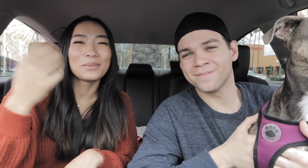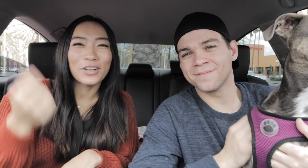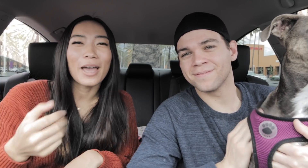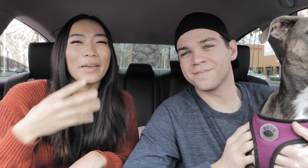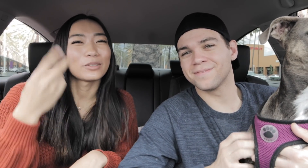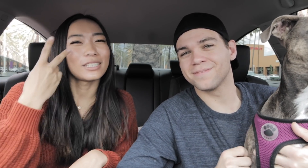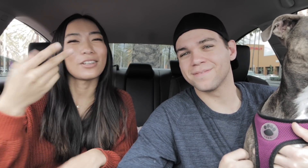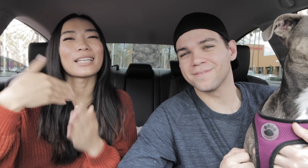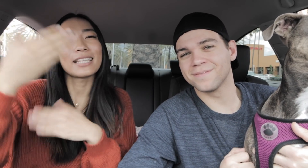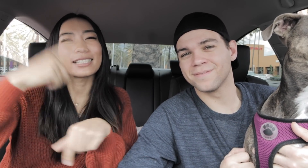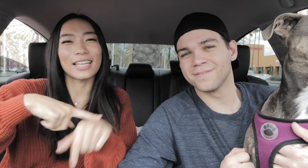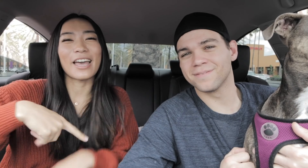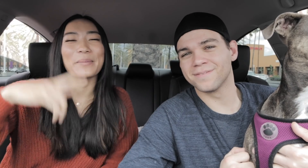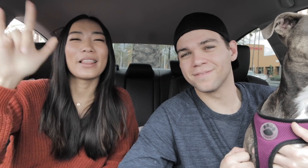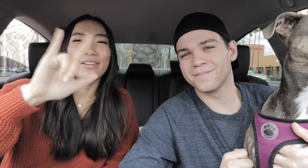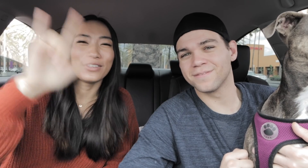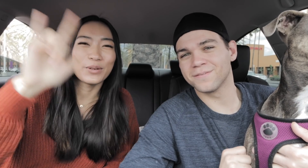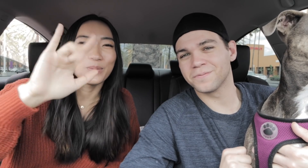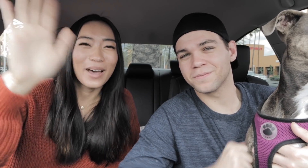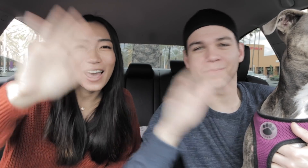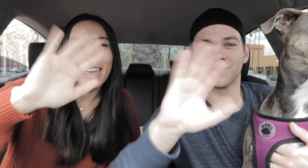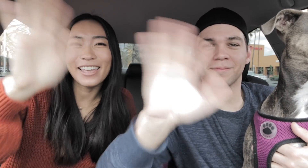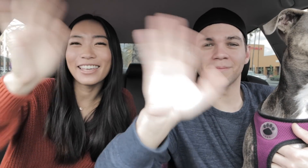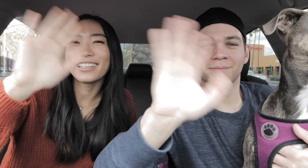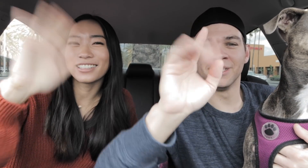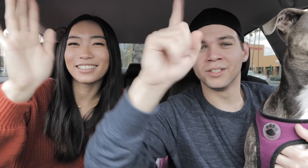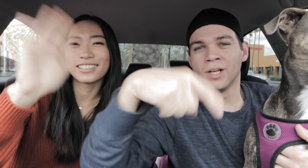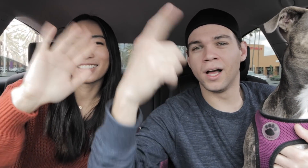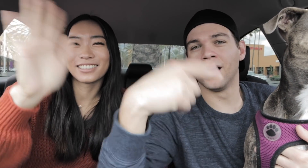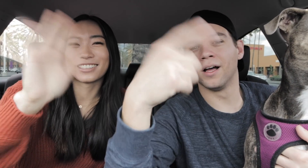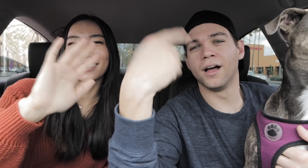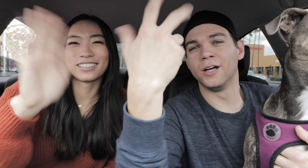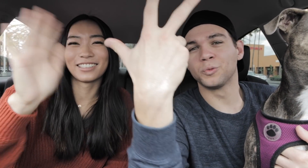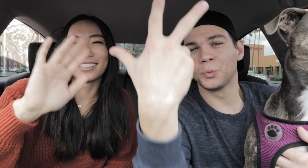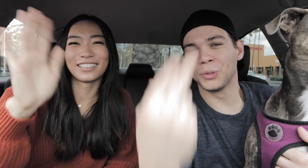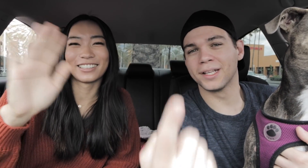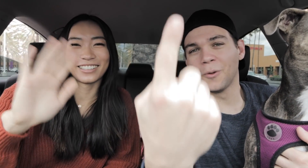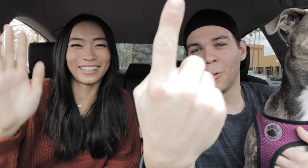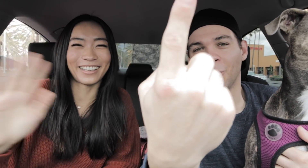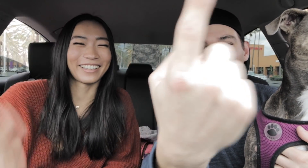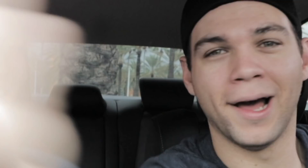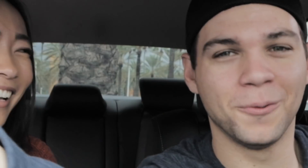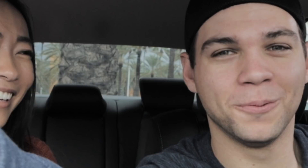don't remember don't forget to subscribe, and we'll see you guys next time. love you. Bye Sign Trio OUT Your deserve to go to the dog park